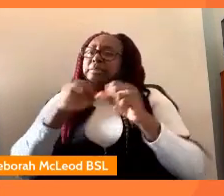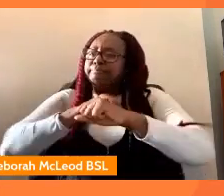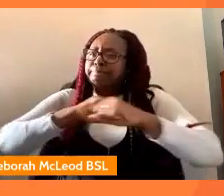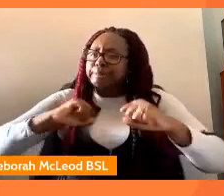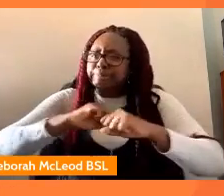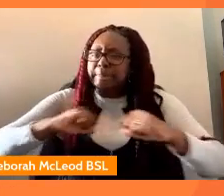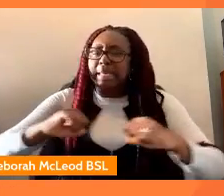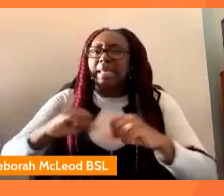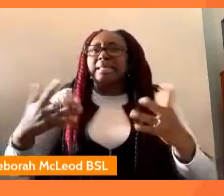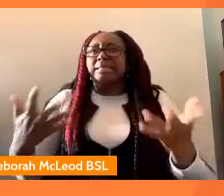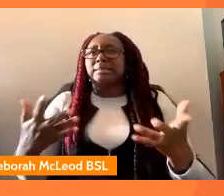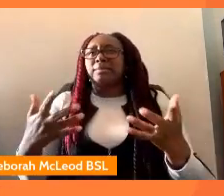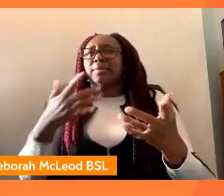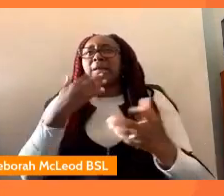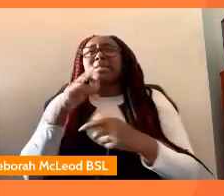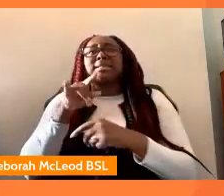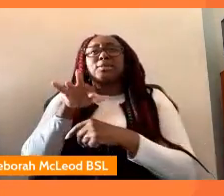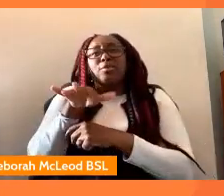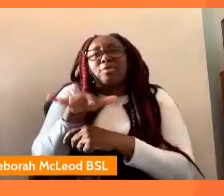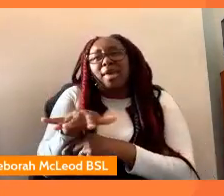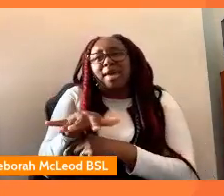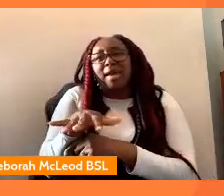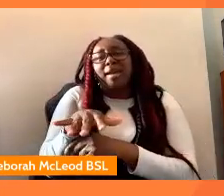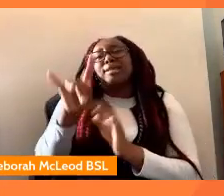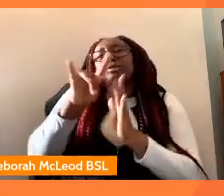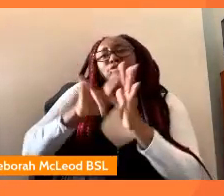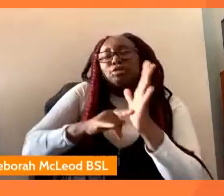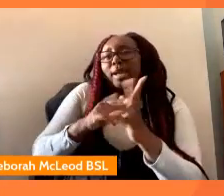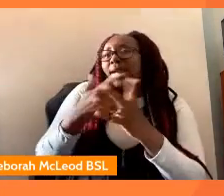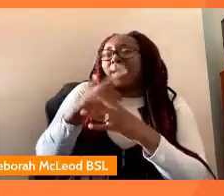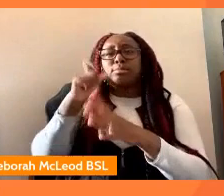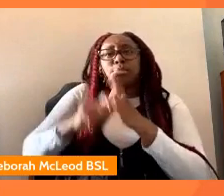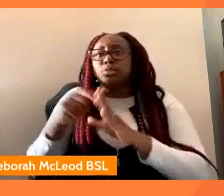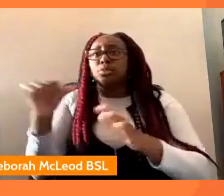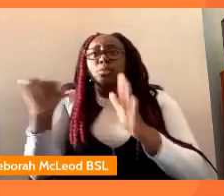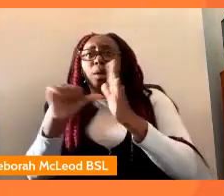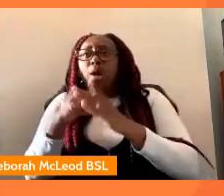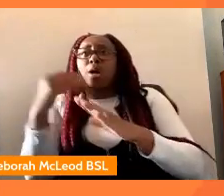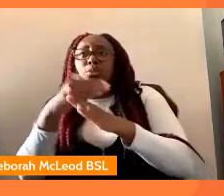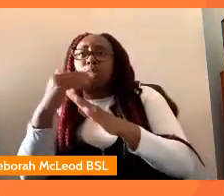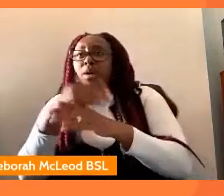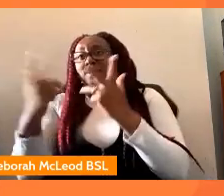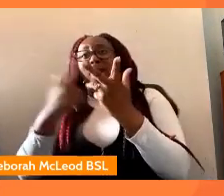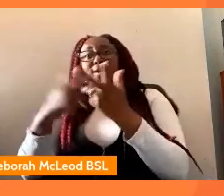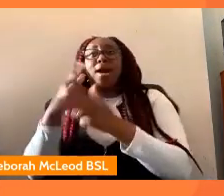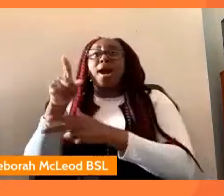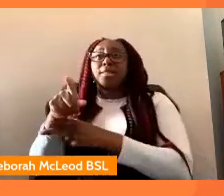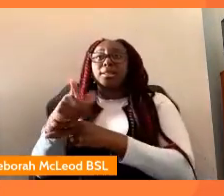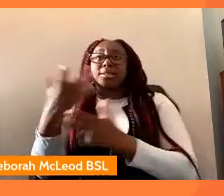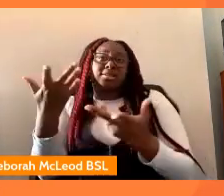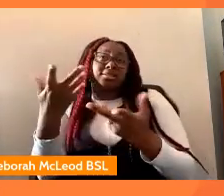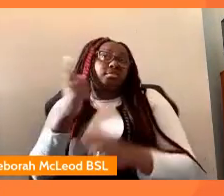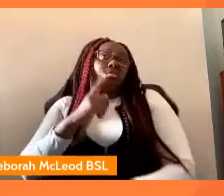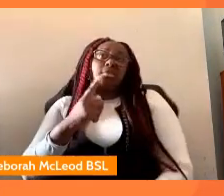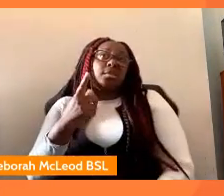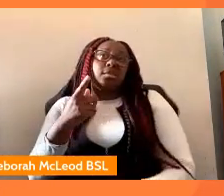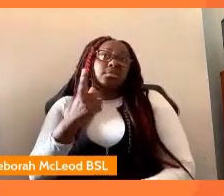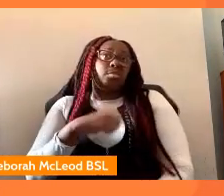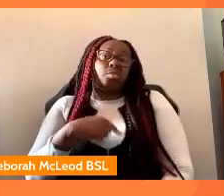reality is still in The Jag we haven't had to do the hard work that everyone else is doing to be perfectly honest.